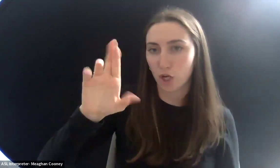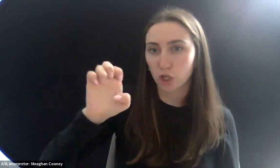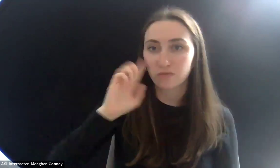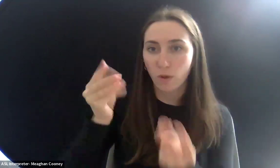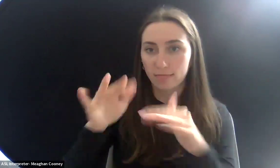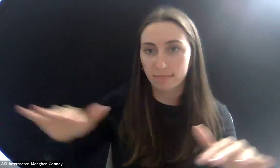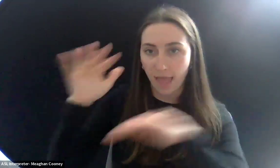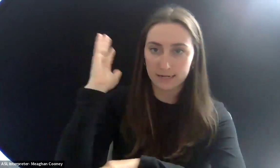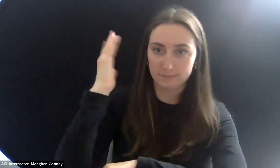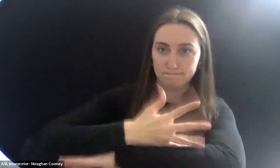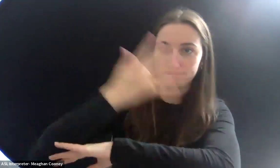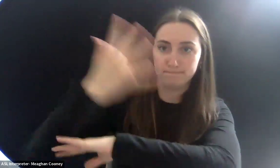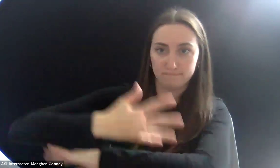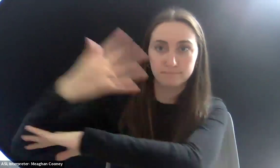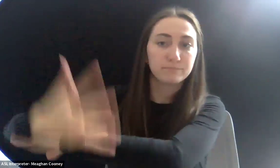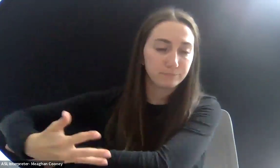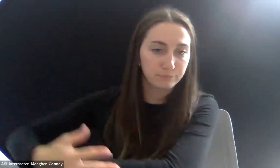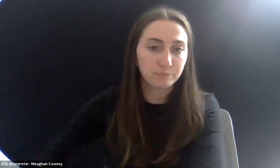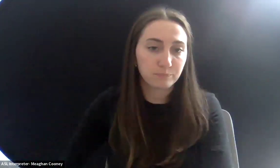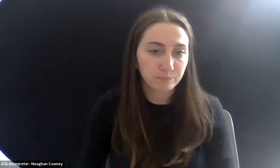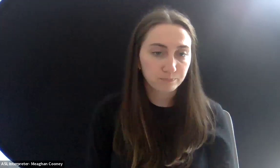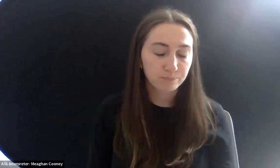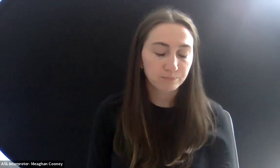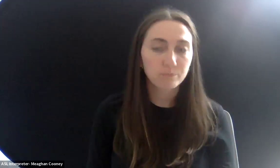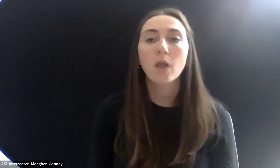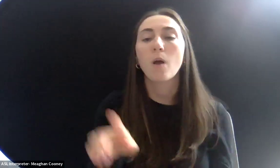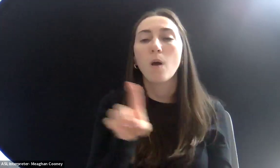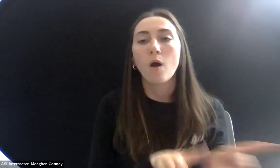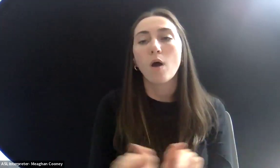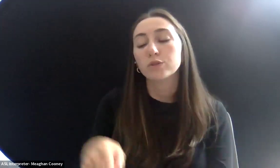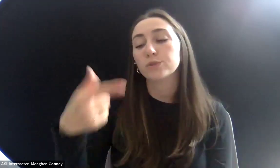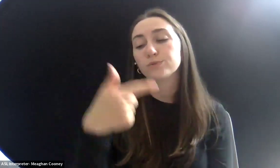And consistent with other policies at MEPA, the GHG policy